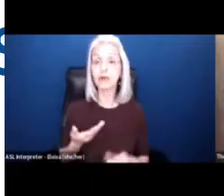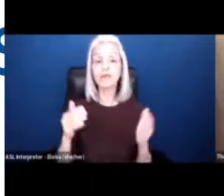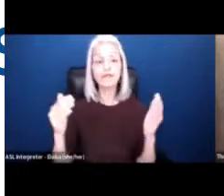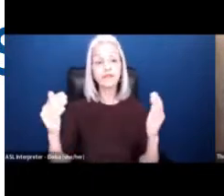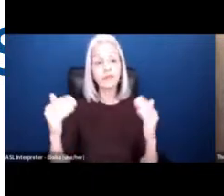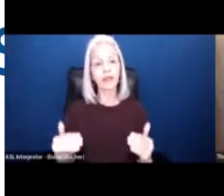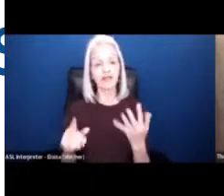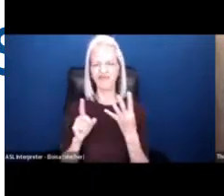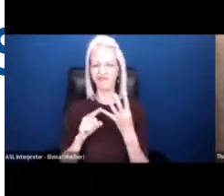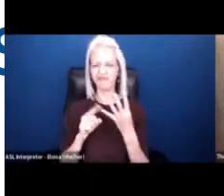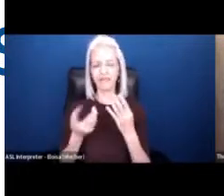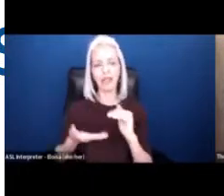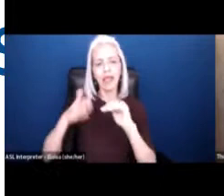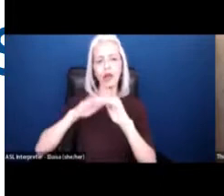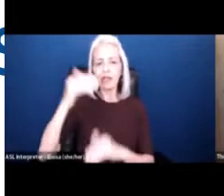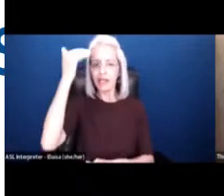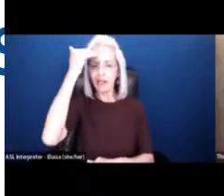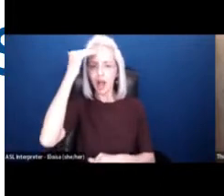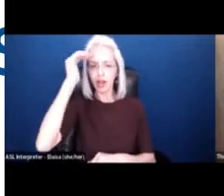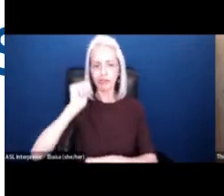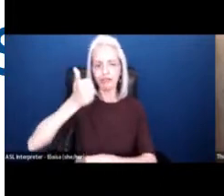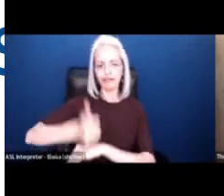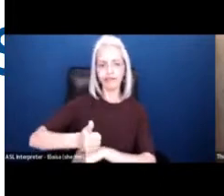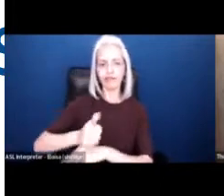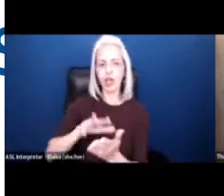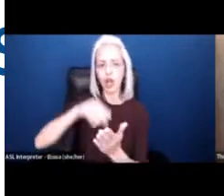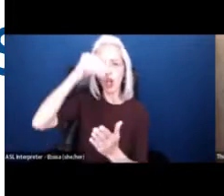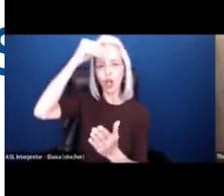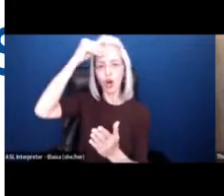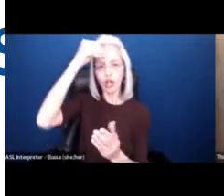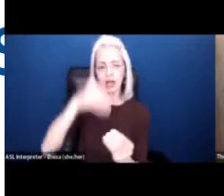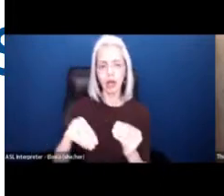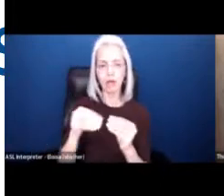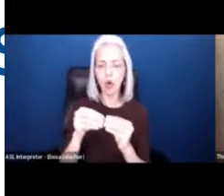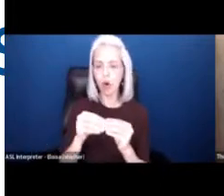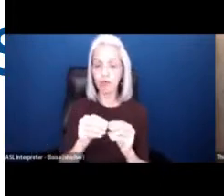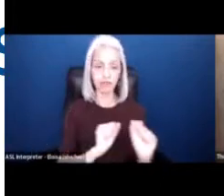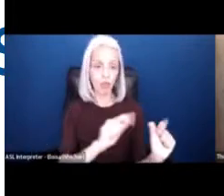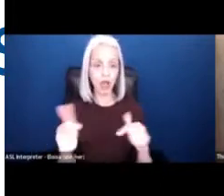Through learning more, we all have capacity to learn, and improving our organizational